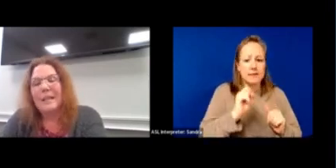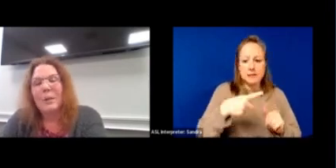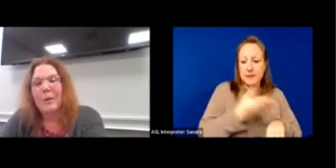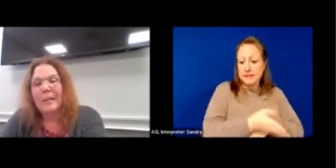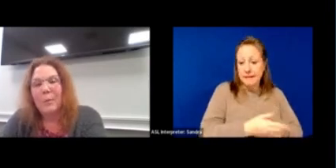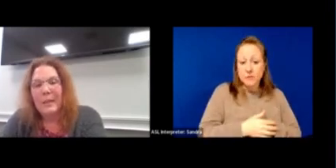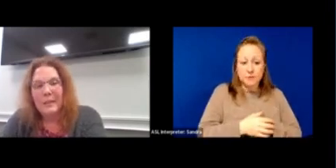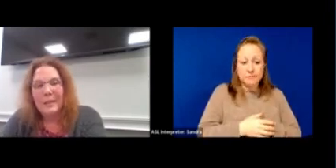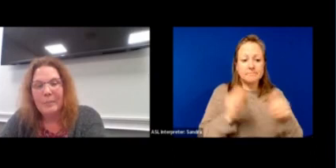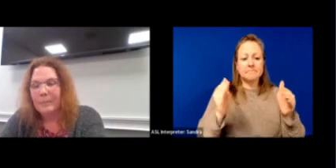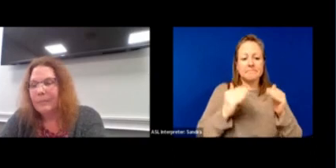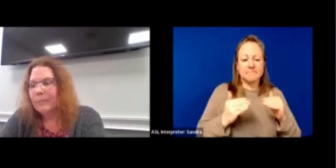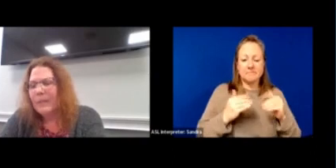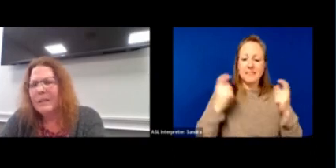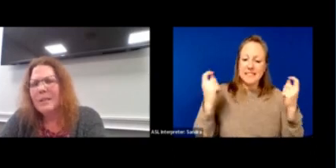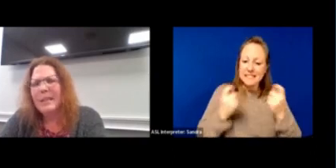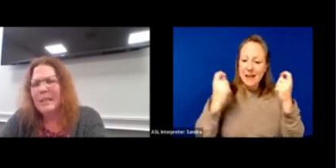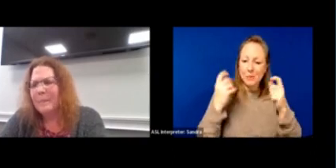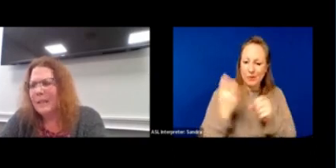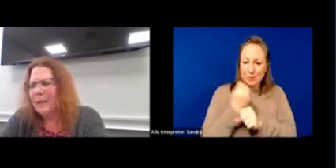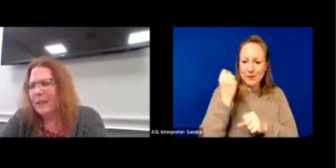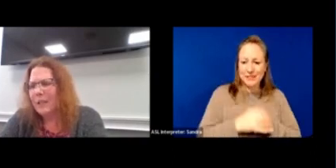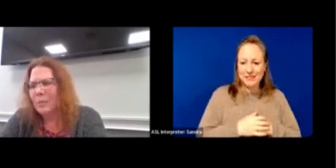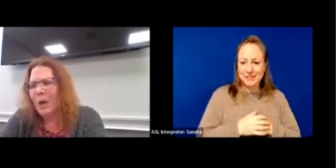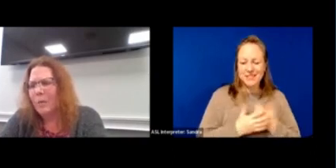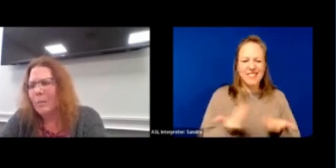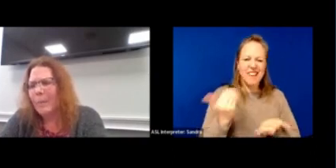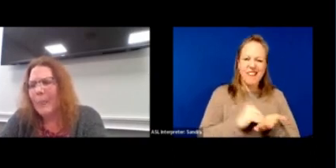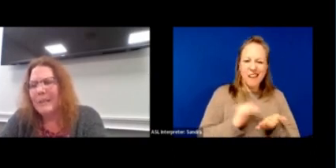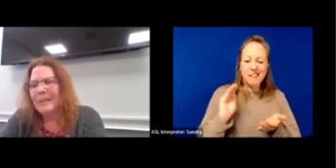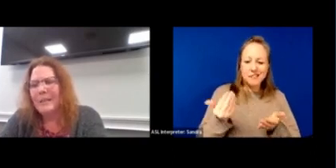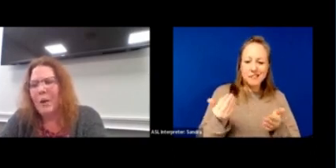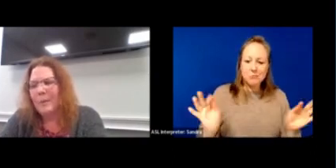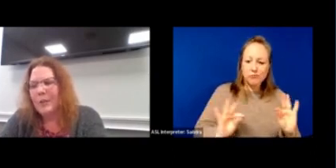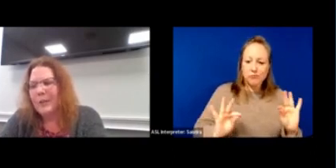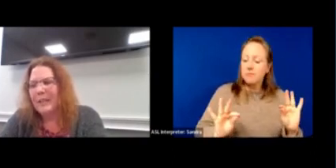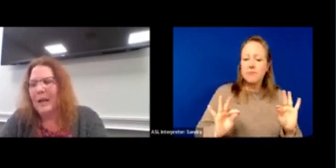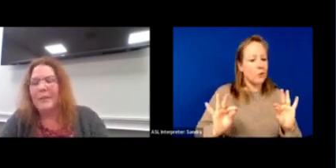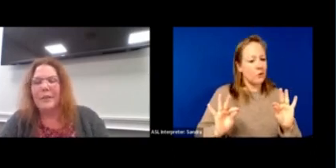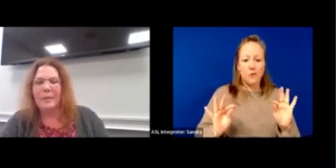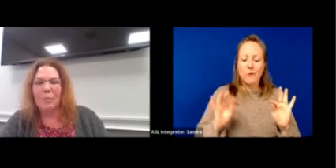celebrate the wins. And this may seem like something small. But this is an opportunity to either